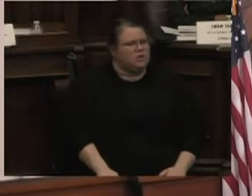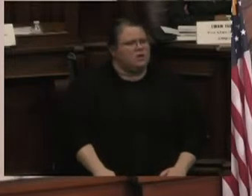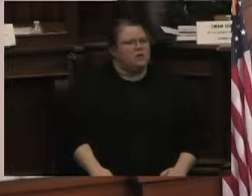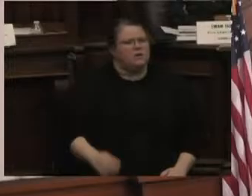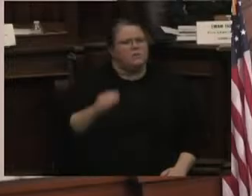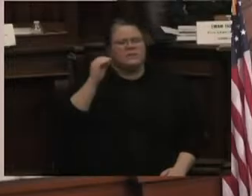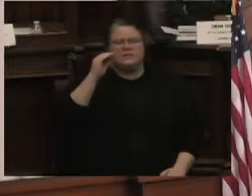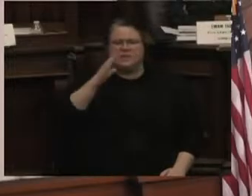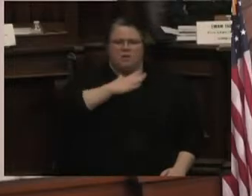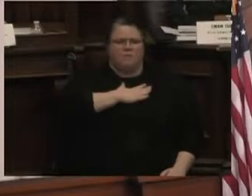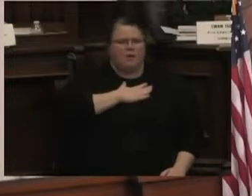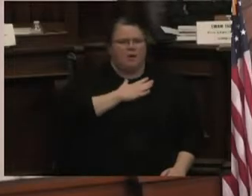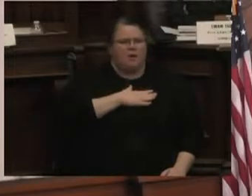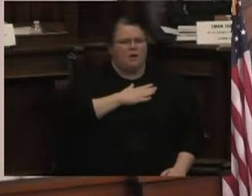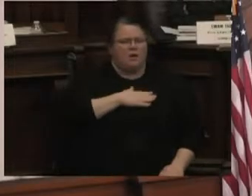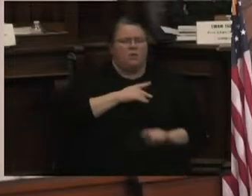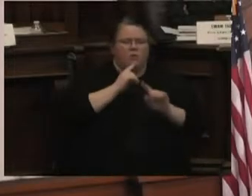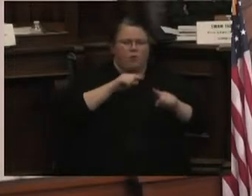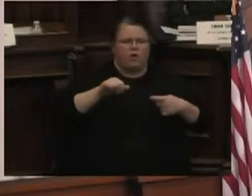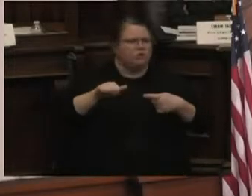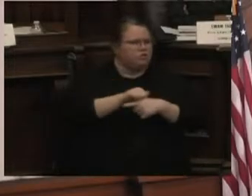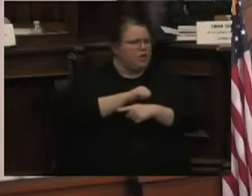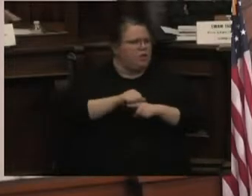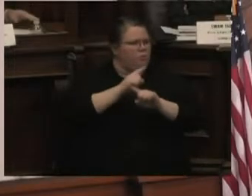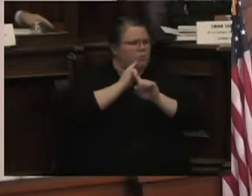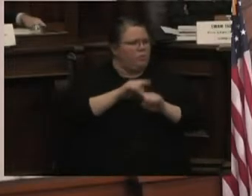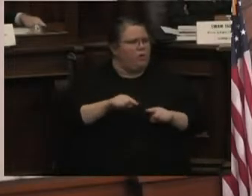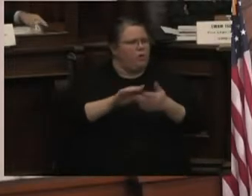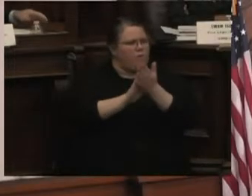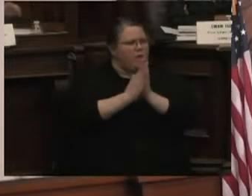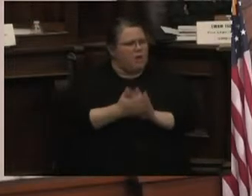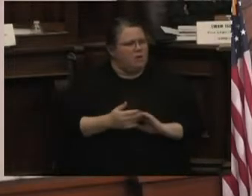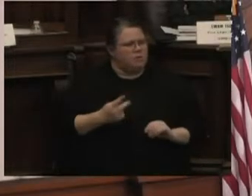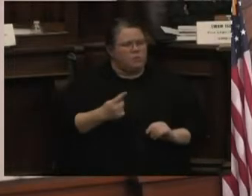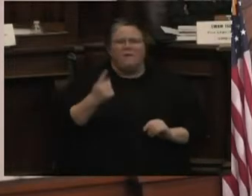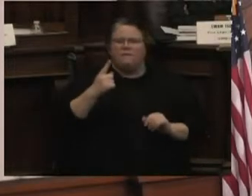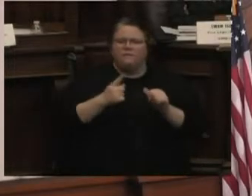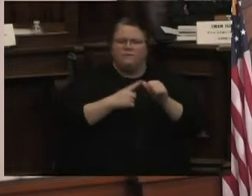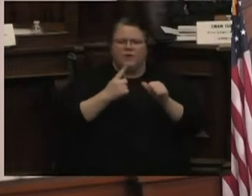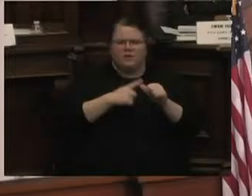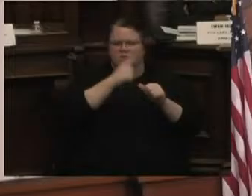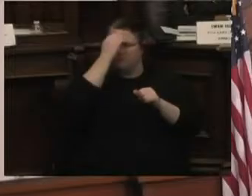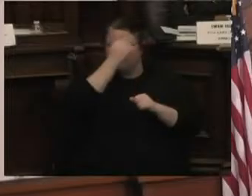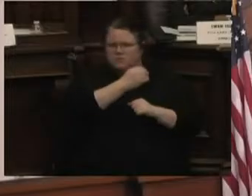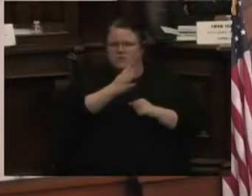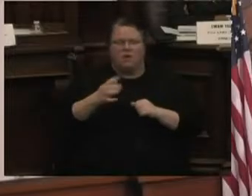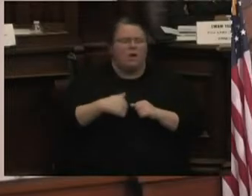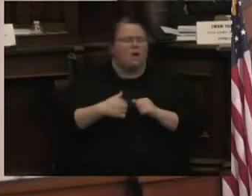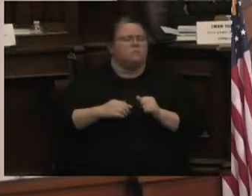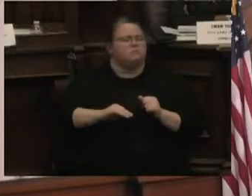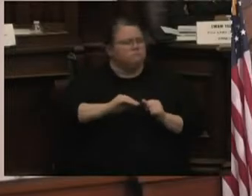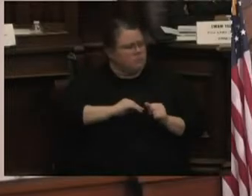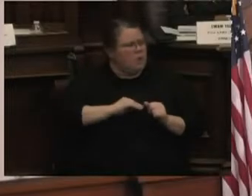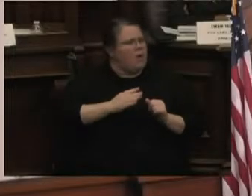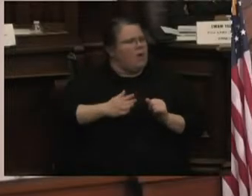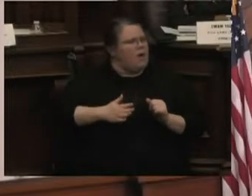going to move into the Chairperson's report. I'm going to combine my report with the